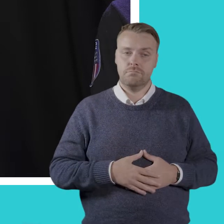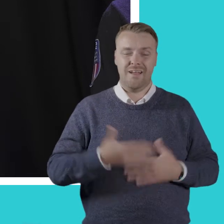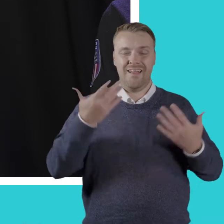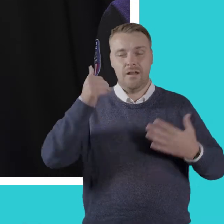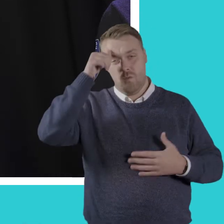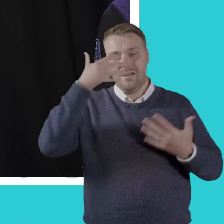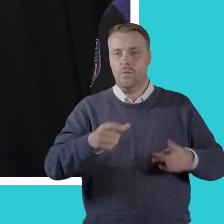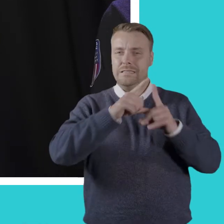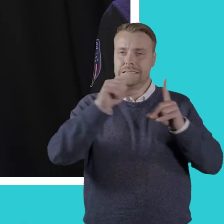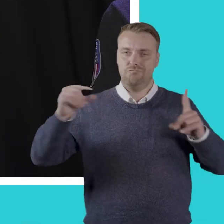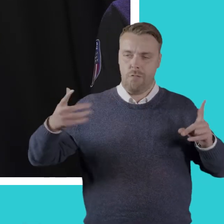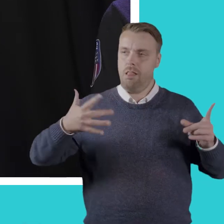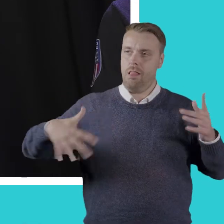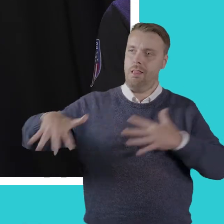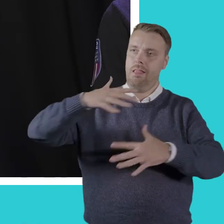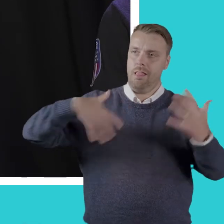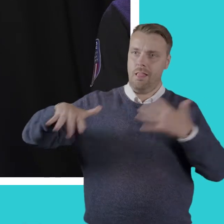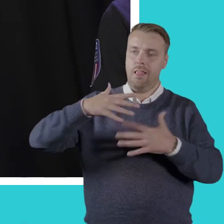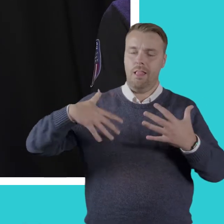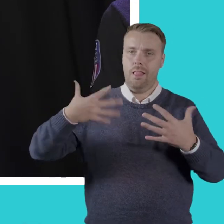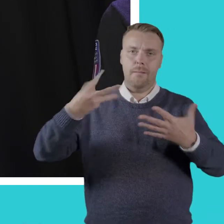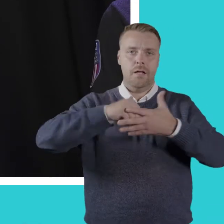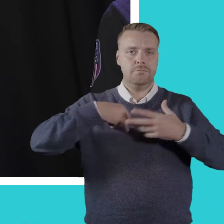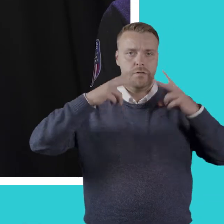kind of explored in the past year with my research like you know Gen Z Millennials